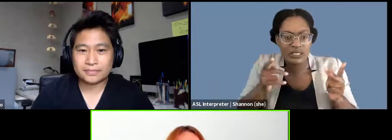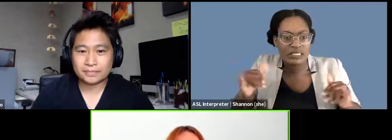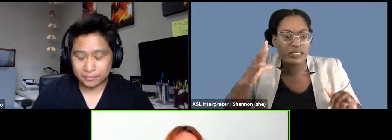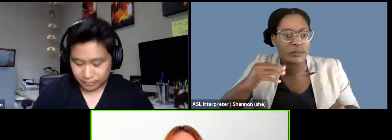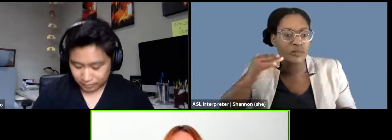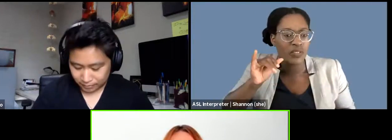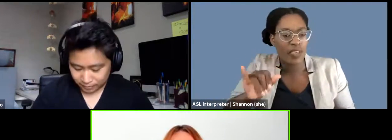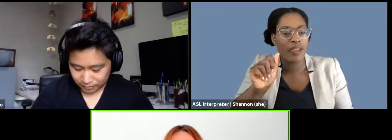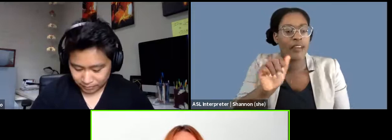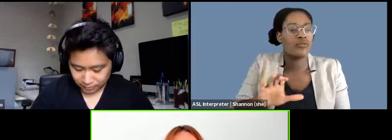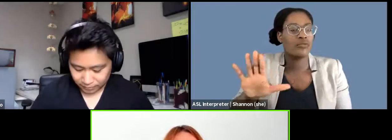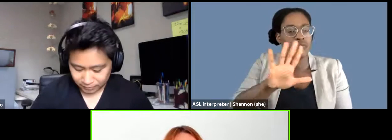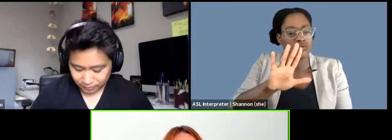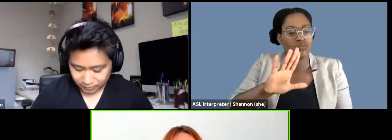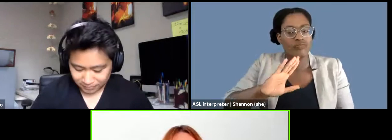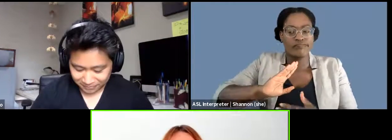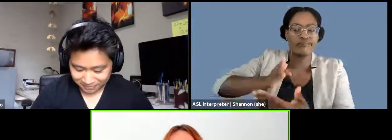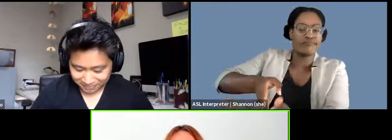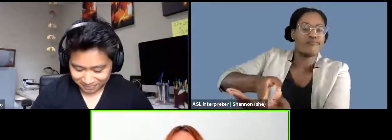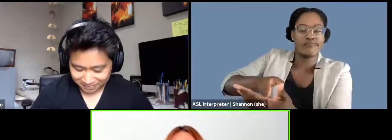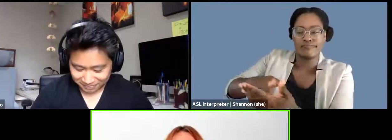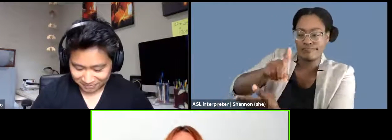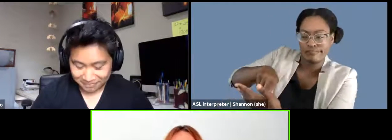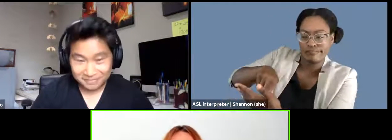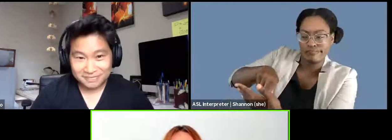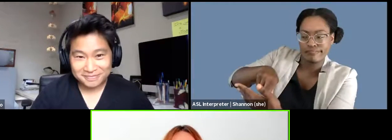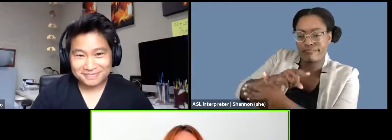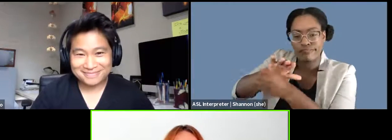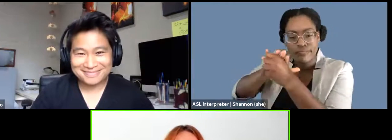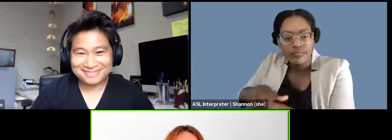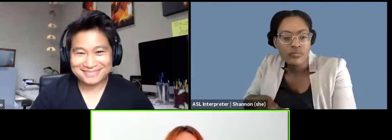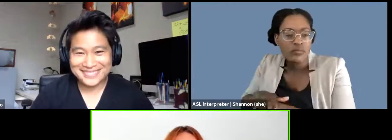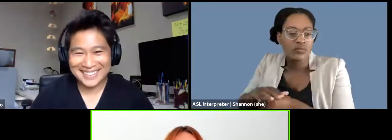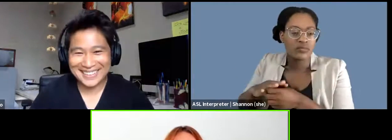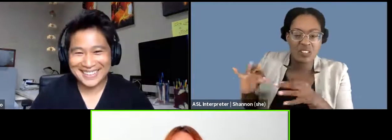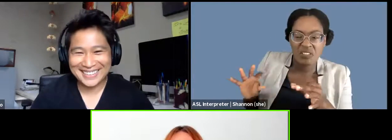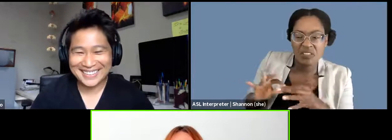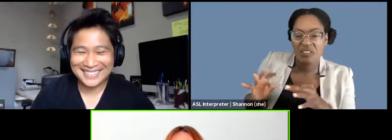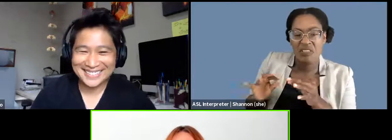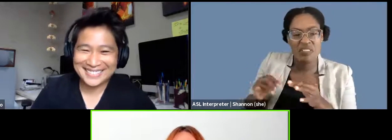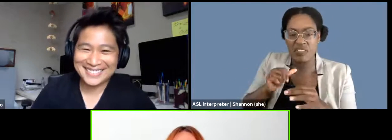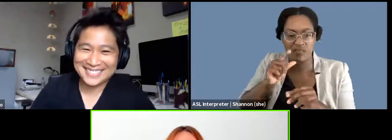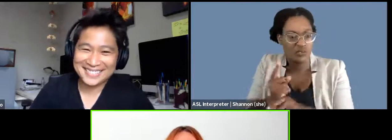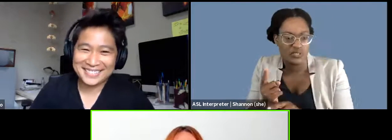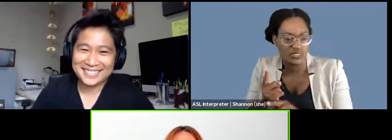now. I am excited to talk about that and talk with TDo today about influencing your